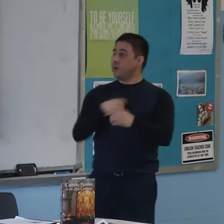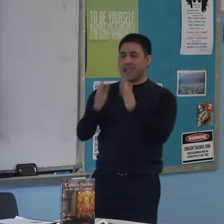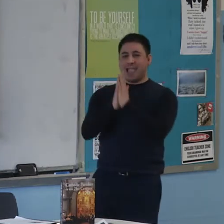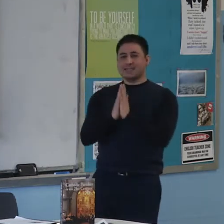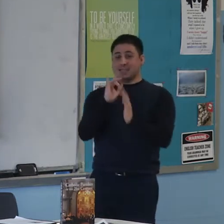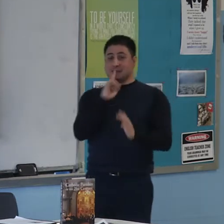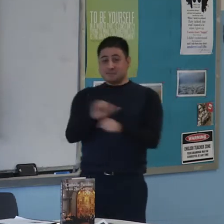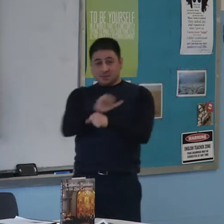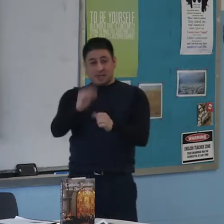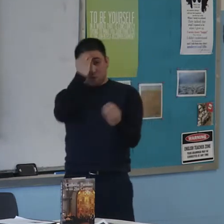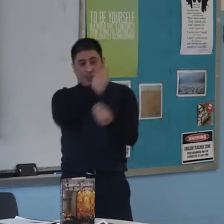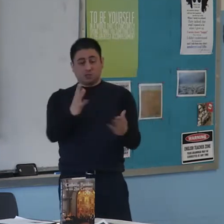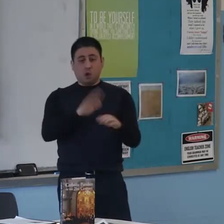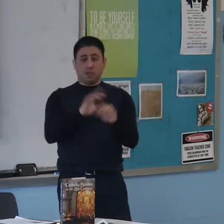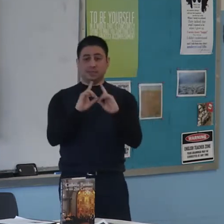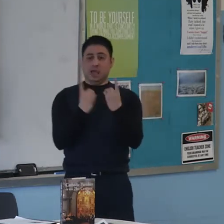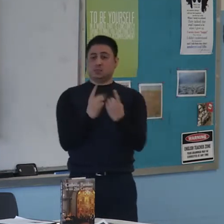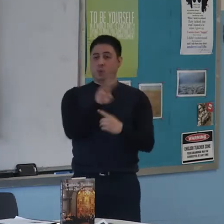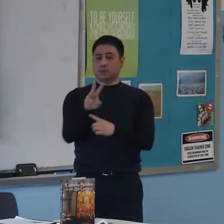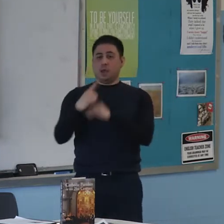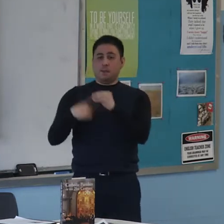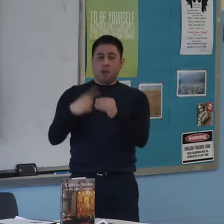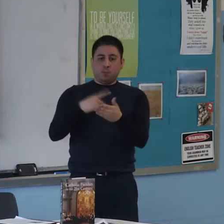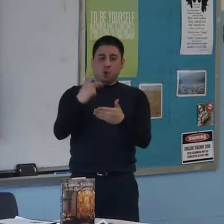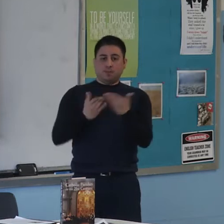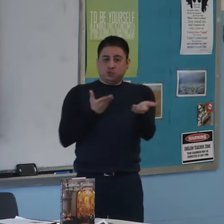information on the diocesan website about programs, services offered for